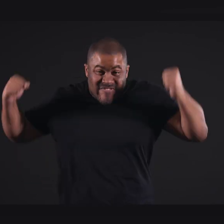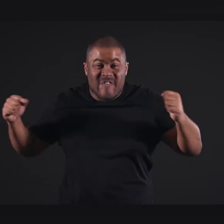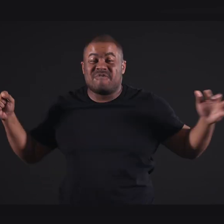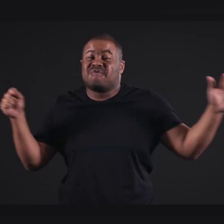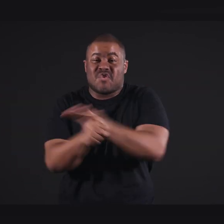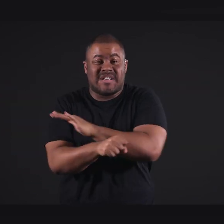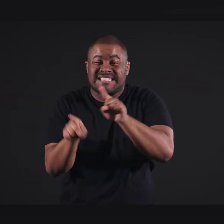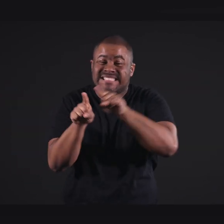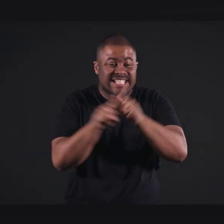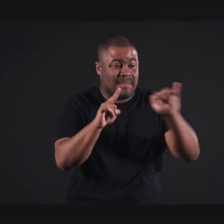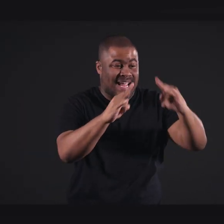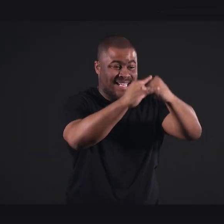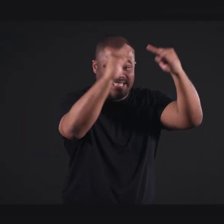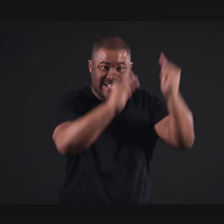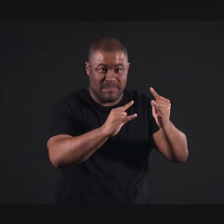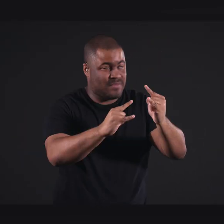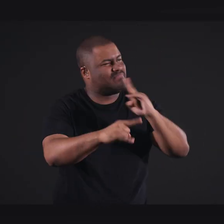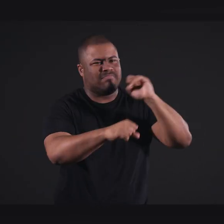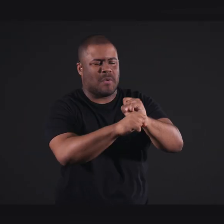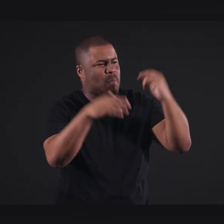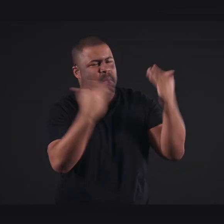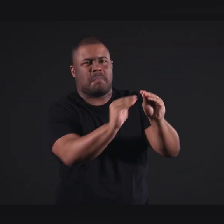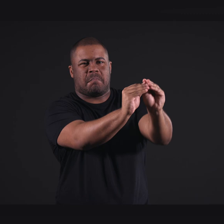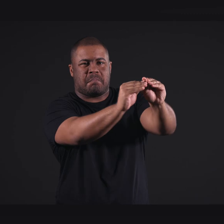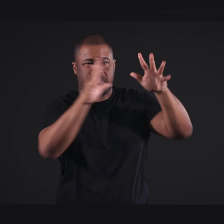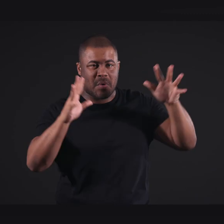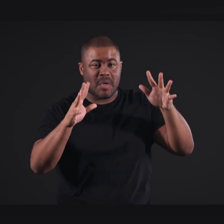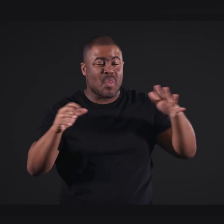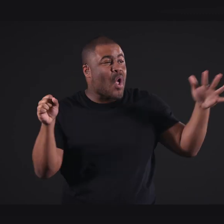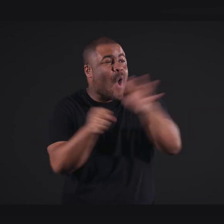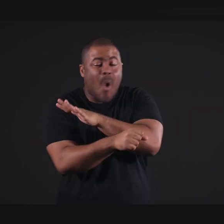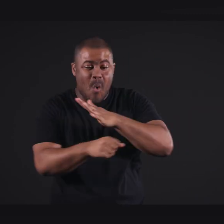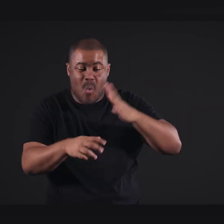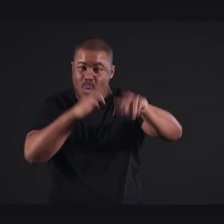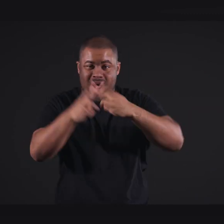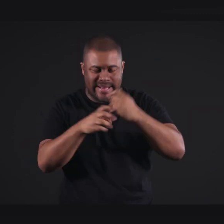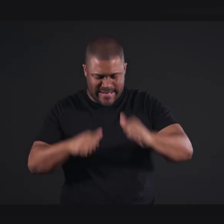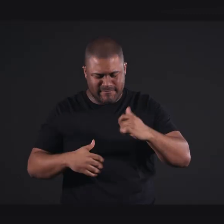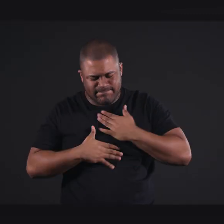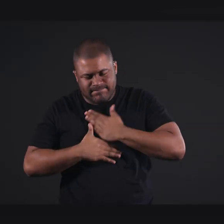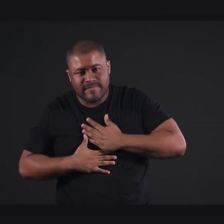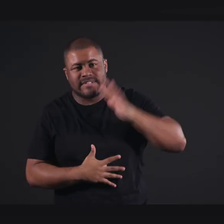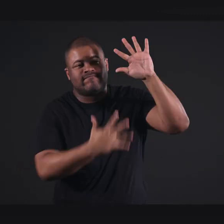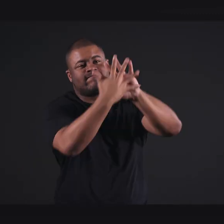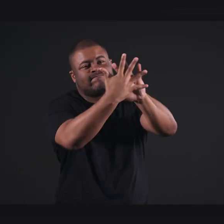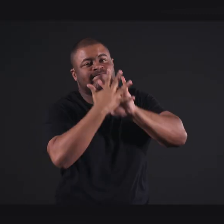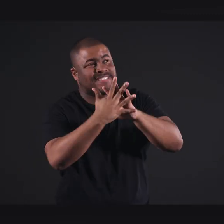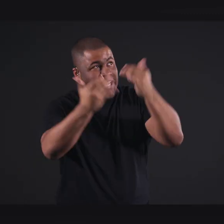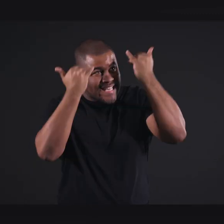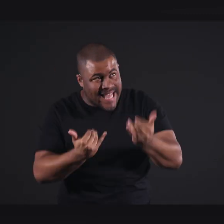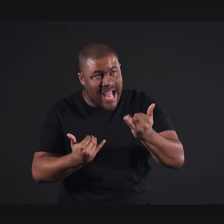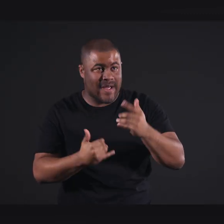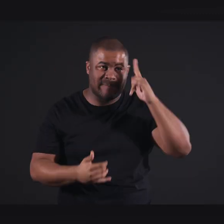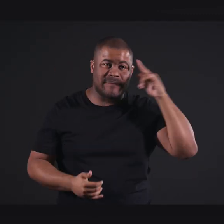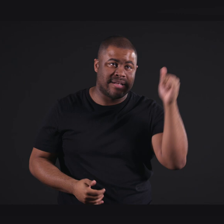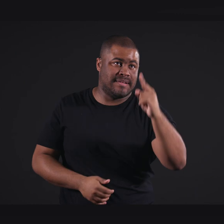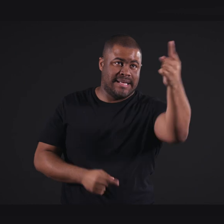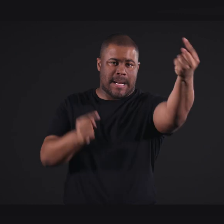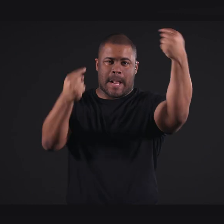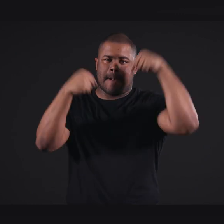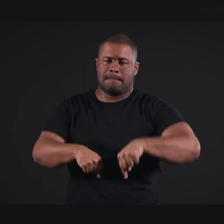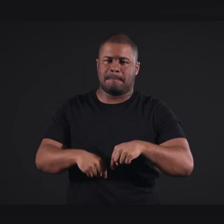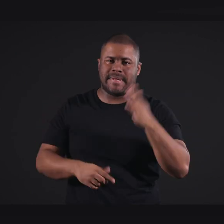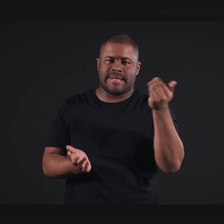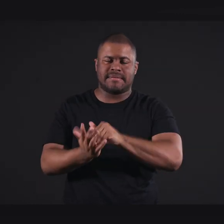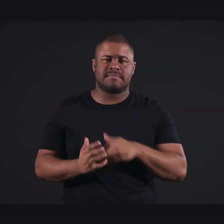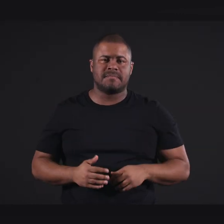So was the tabernacle tent so he can make us and the world his dwelling now and when he comes again.